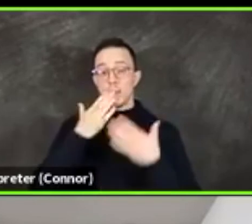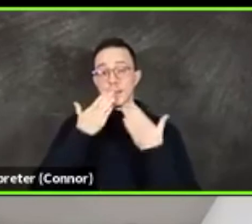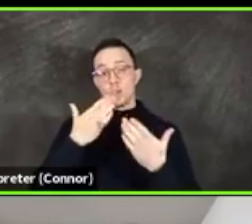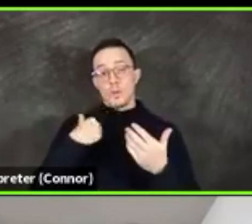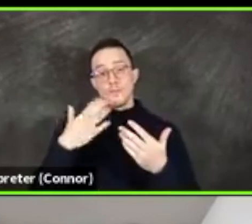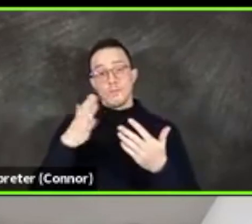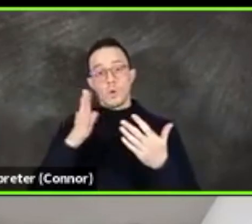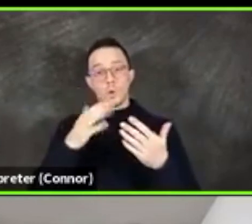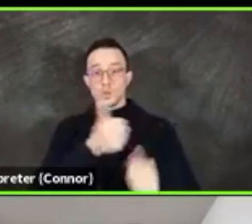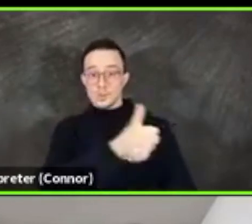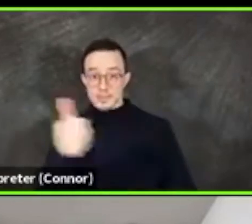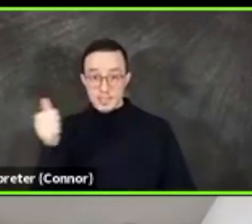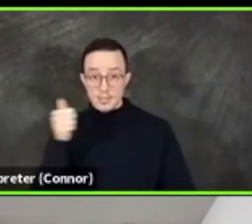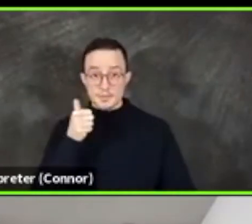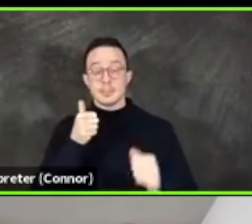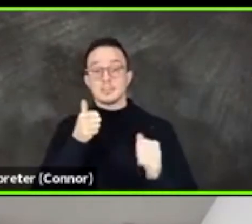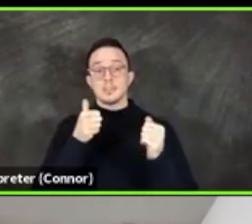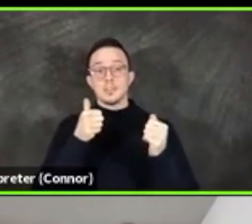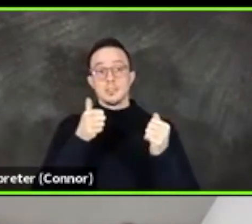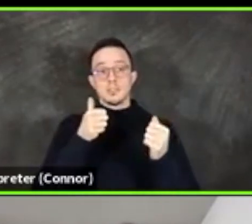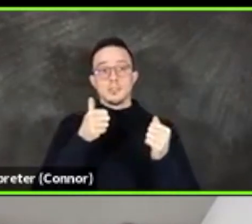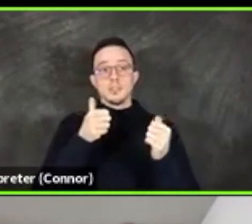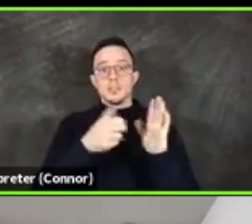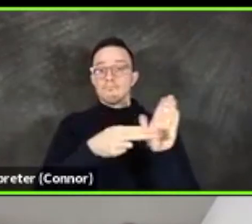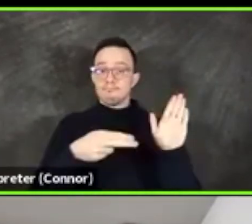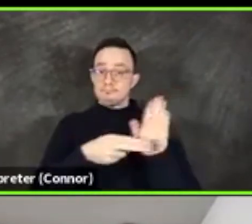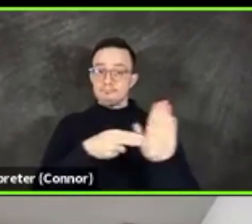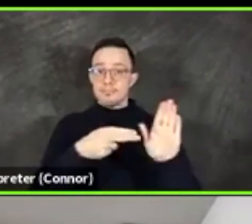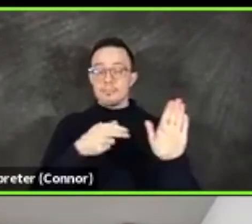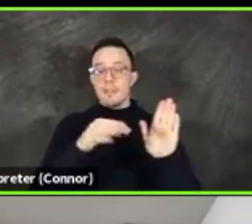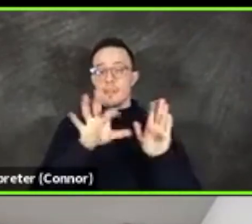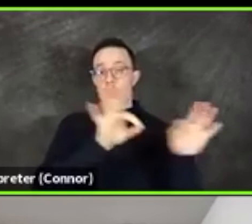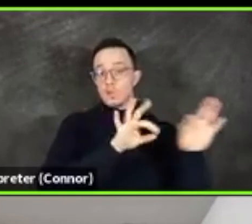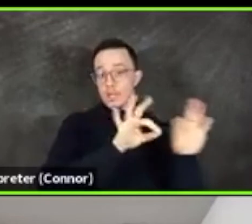YOURSELVES, AS CURATORS AND AS ARTISTS AS ACCOMPLICES KNOWING THAT THAT,